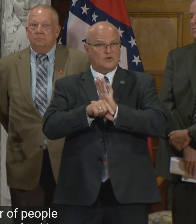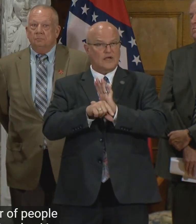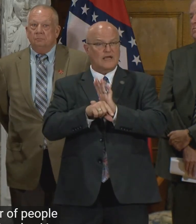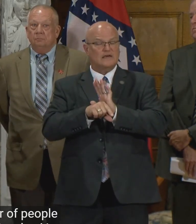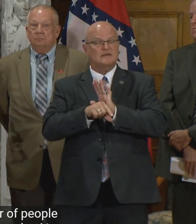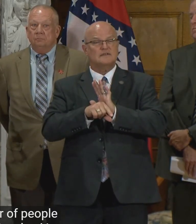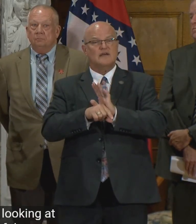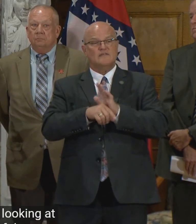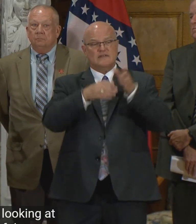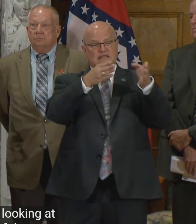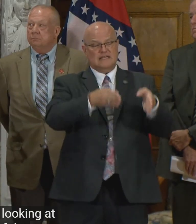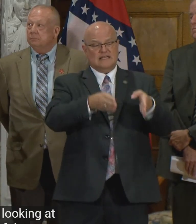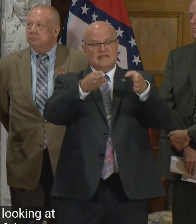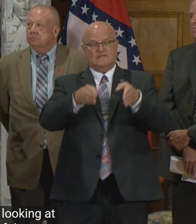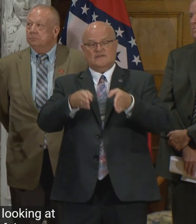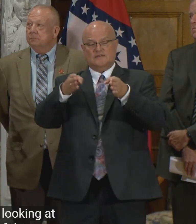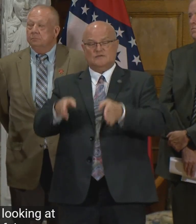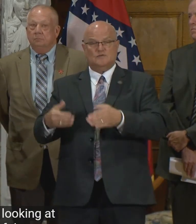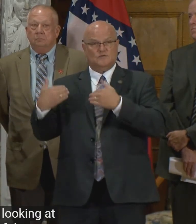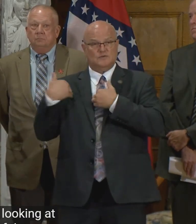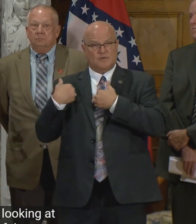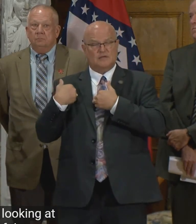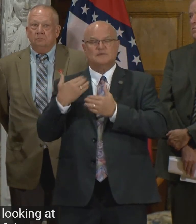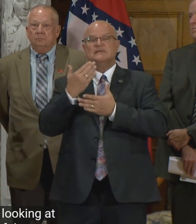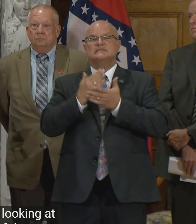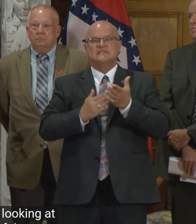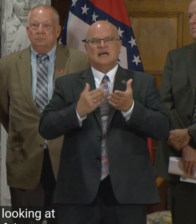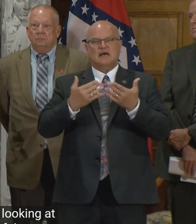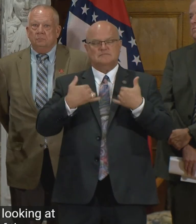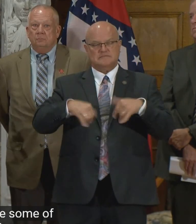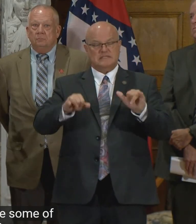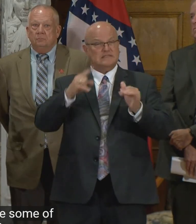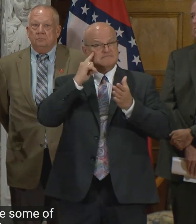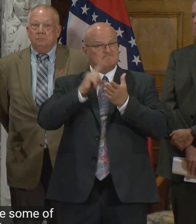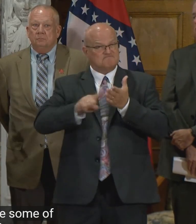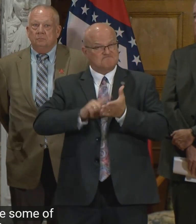of the individuals responsible. Some of that is still under investigation,